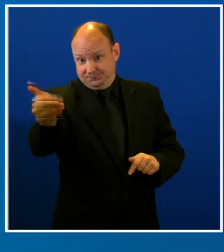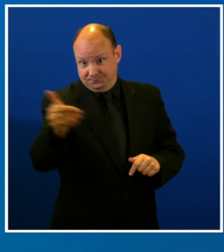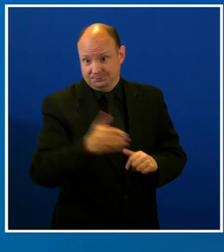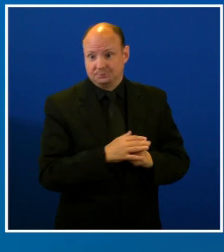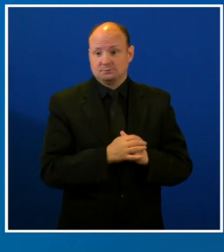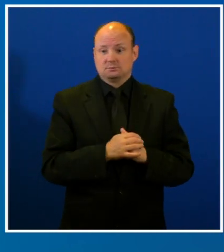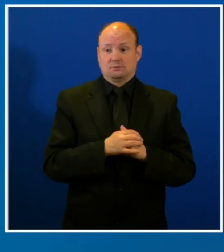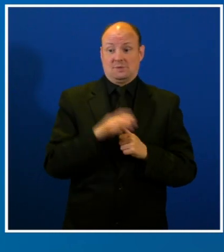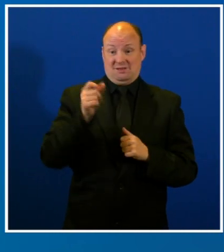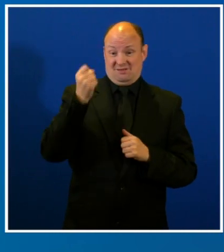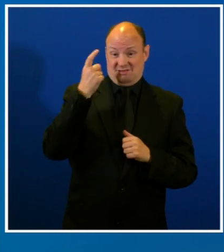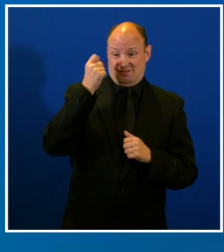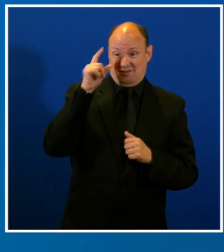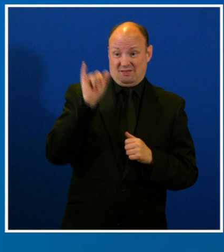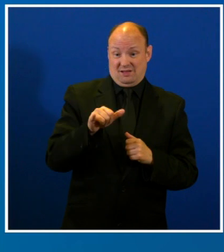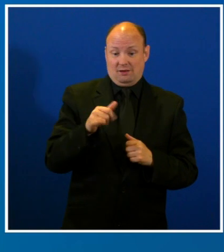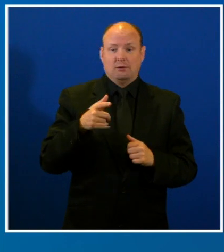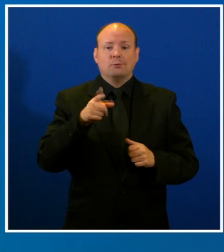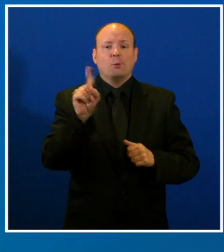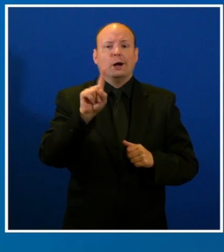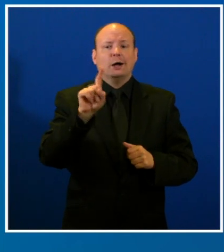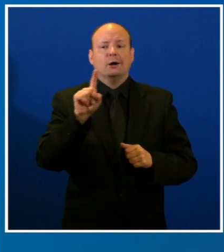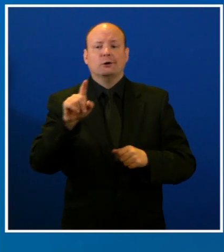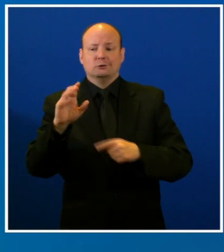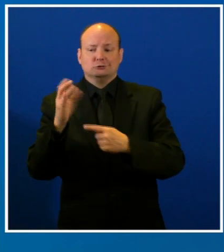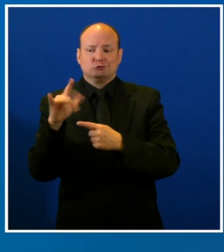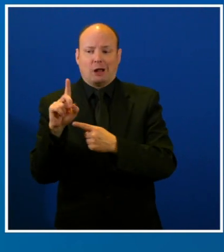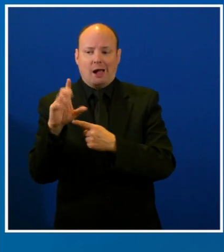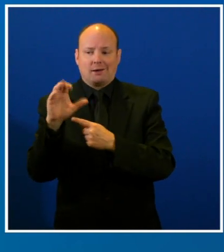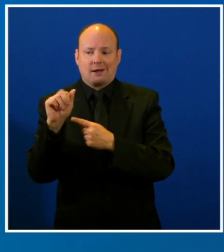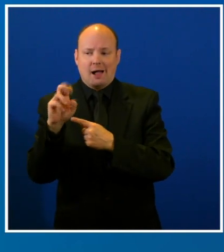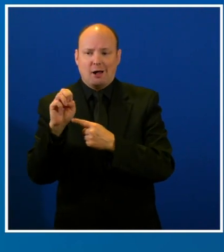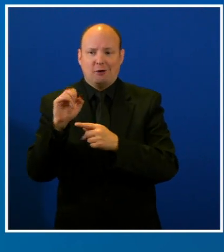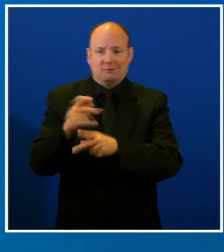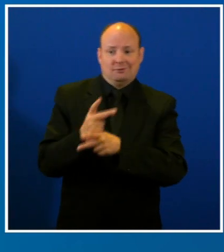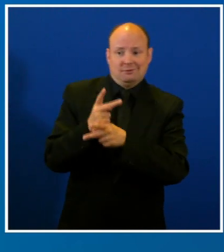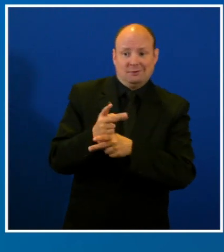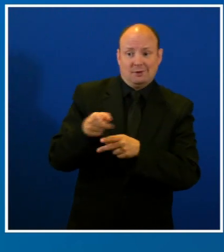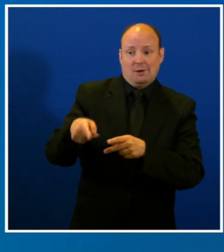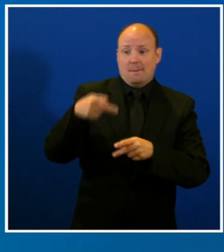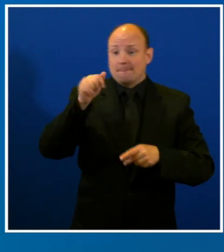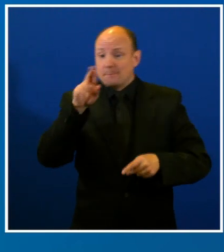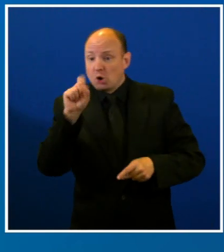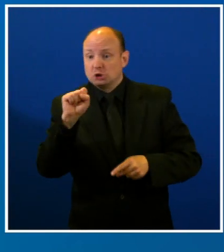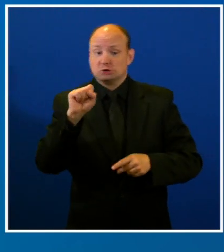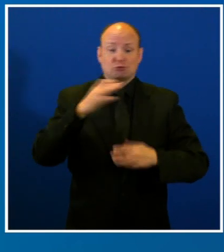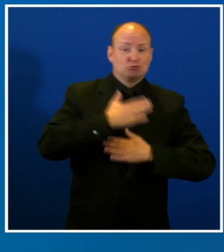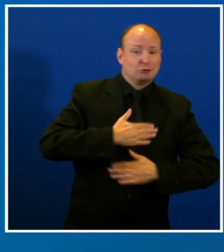service however, the Parks and Recreation Department's Distance Learning Day camps are exempt